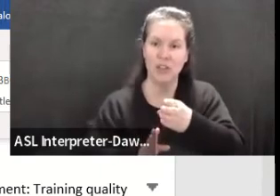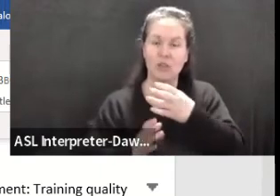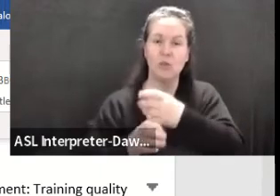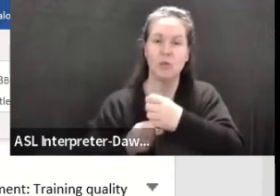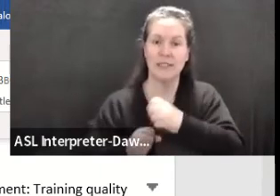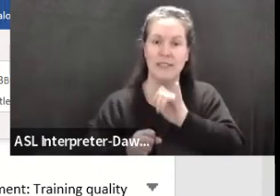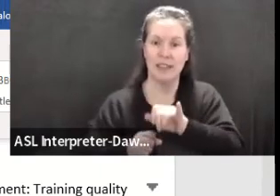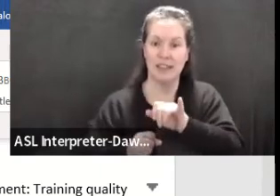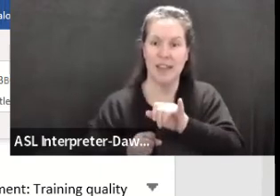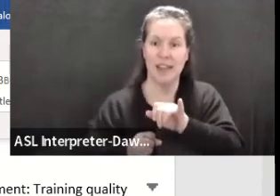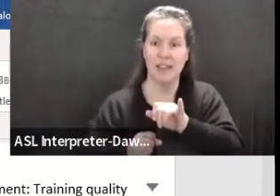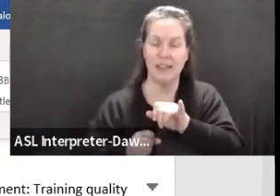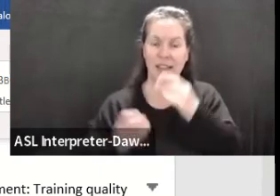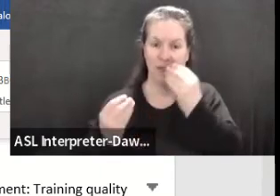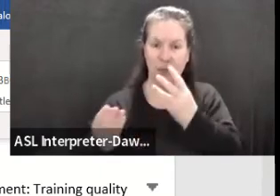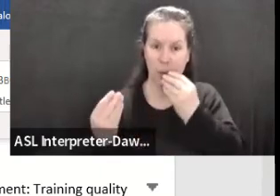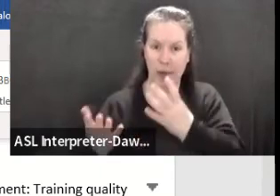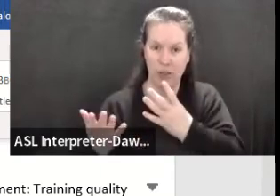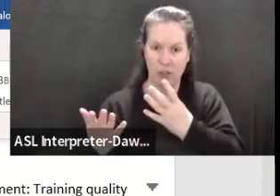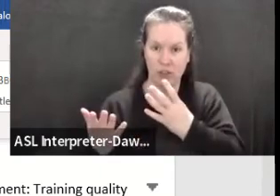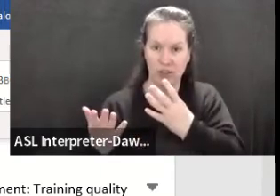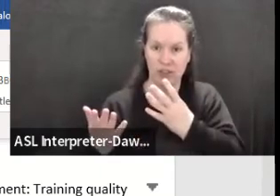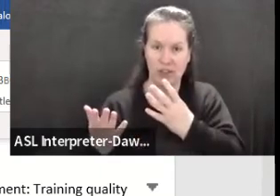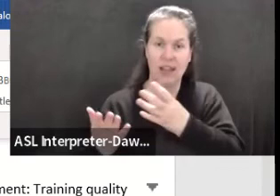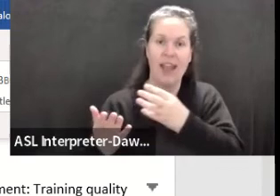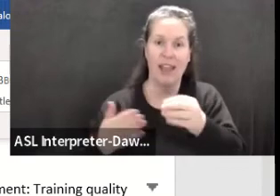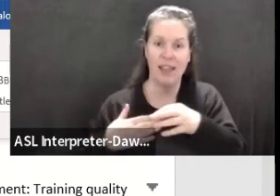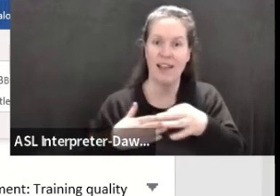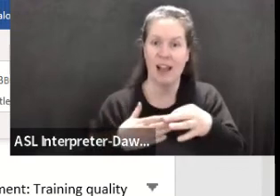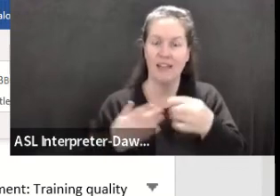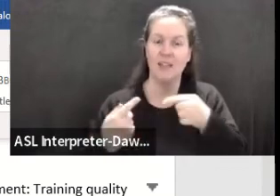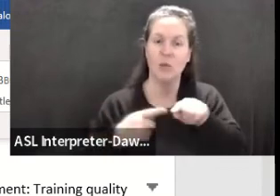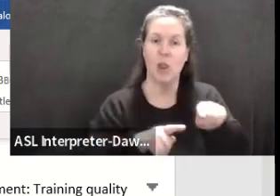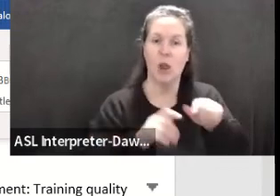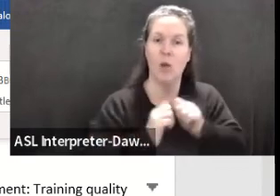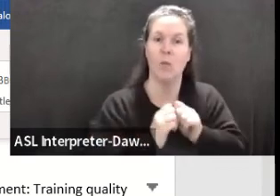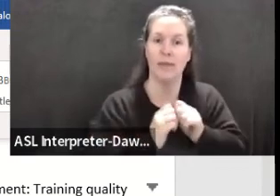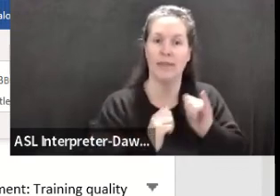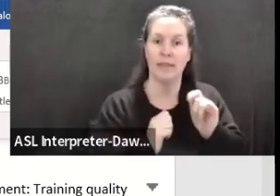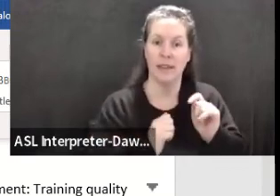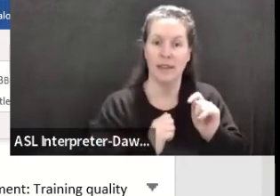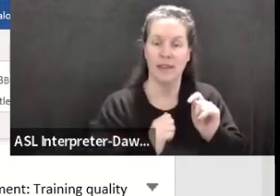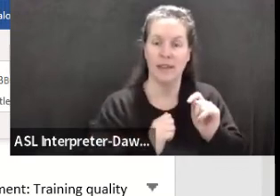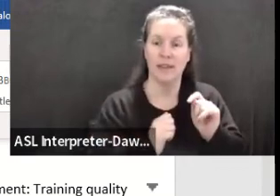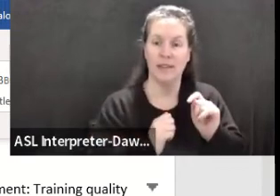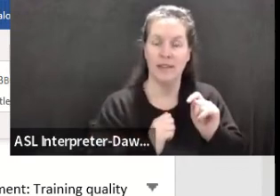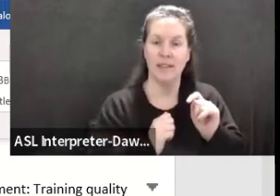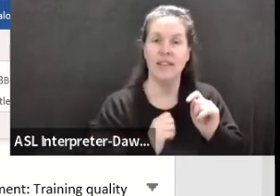that information and the guidance that goes along with that in a way that really makes a difference.